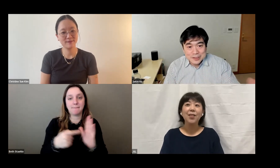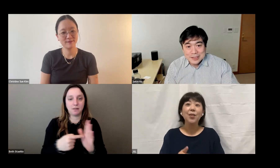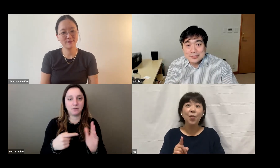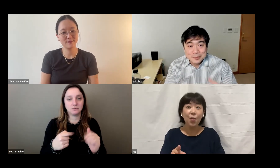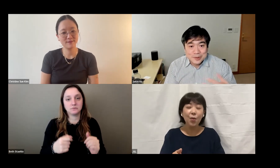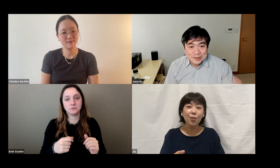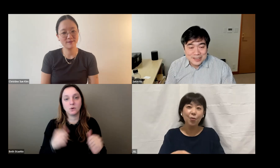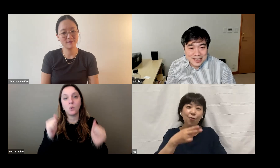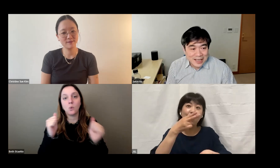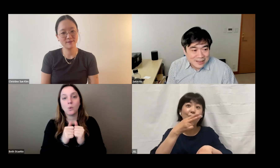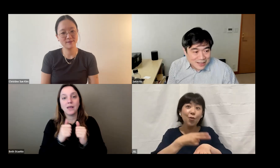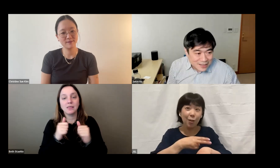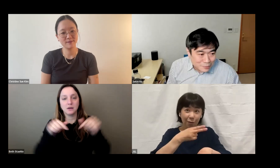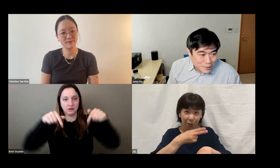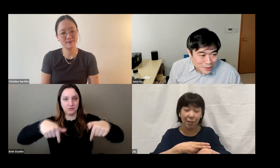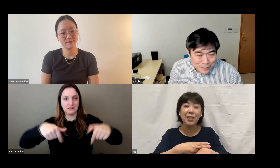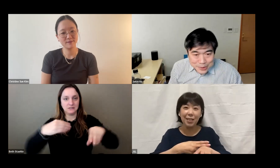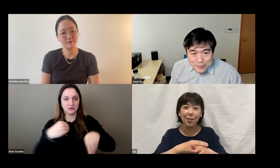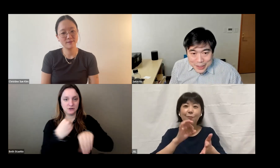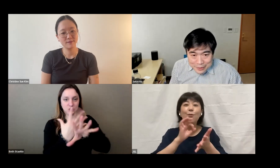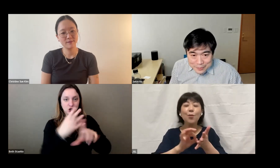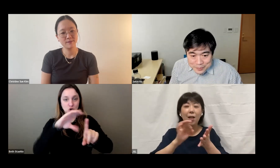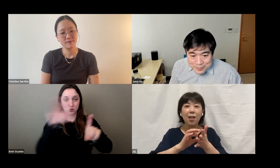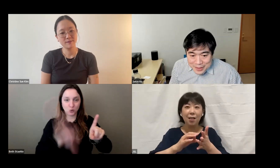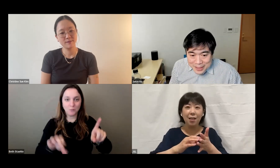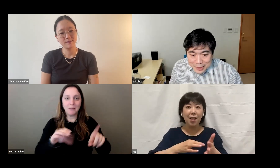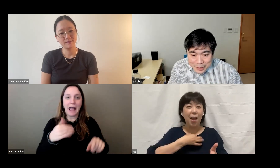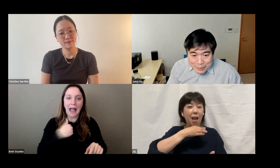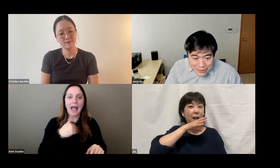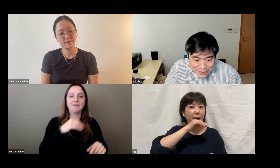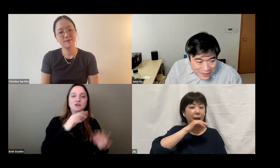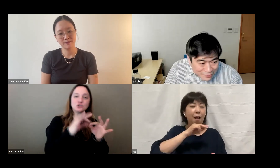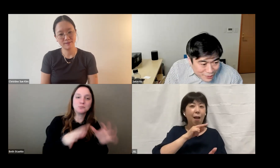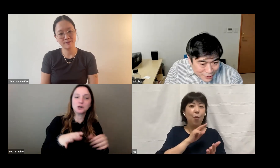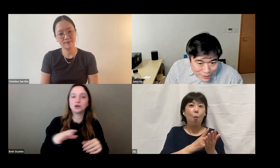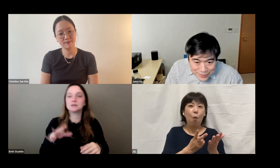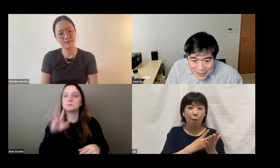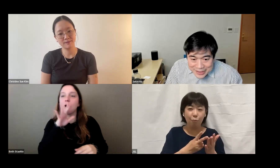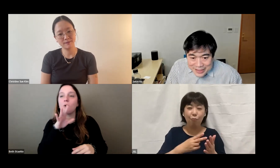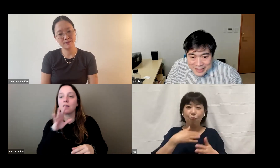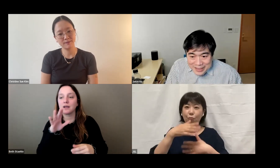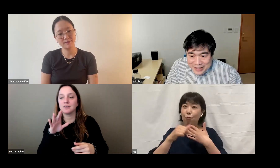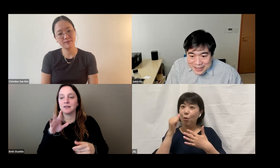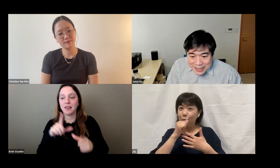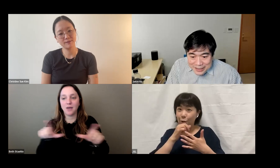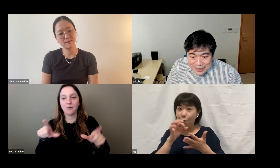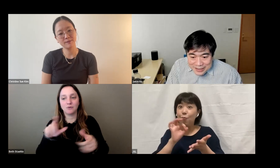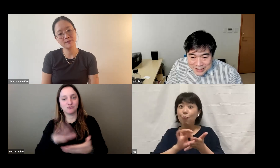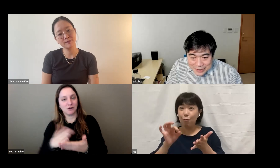and the interpreters, and I think it went pretty well. I wonder if all of the signing